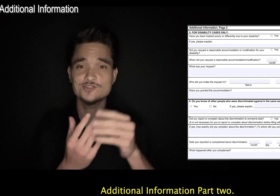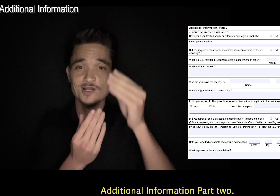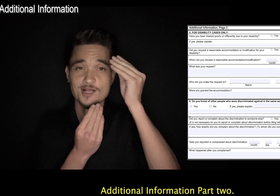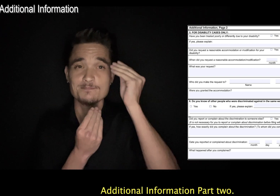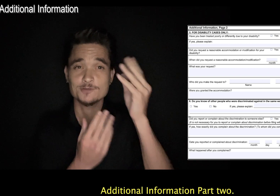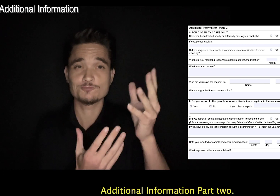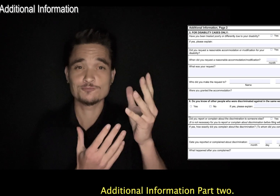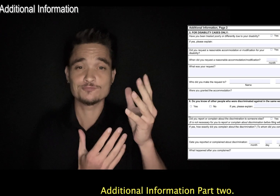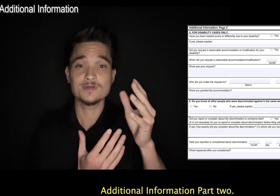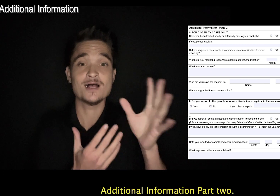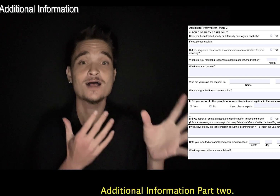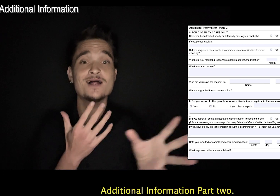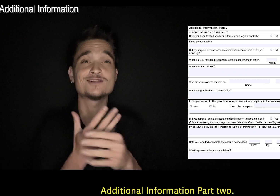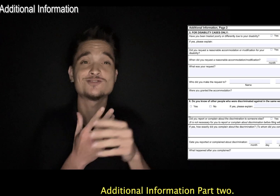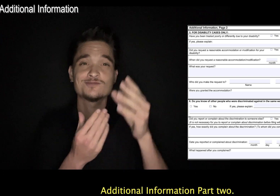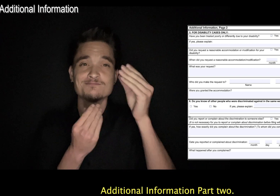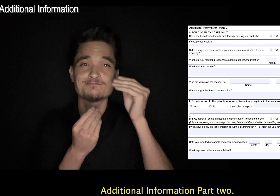Additional Information Part two.